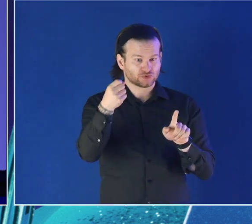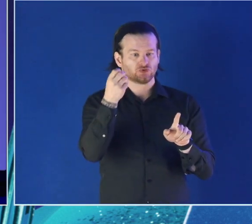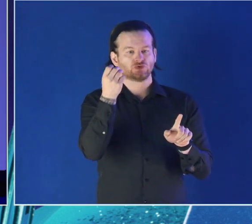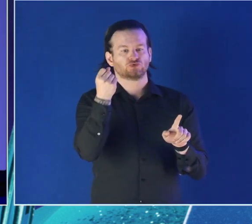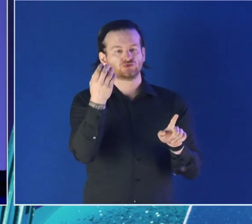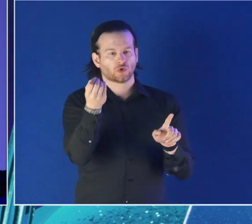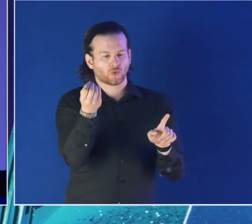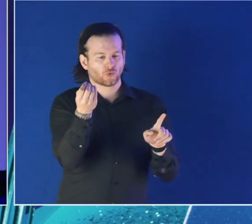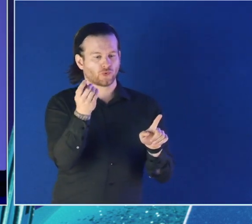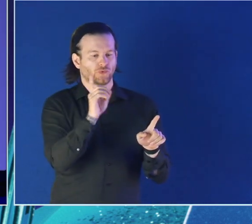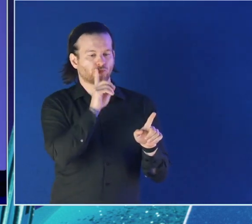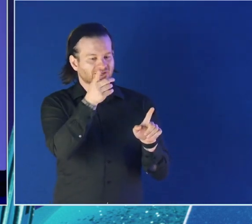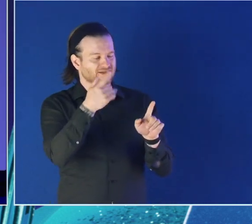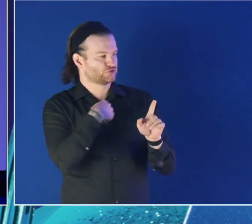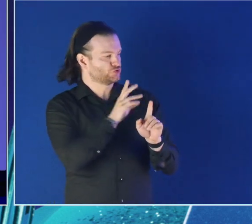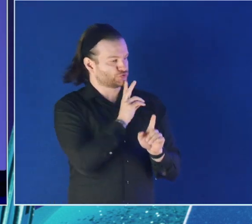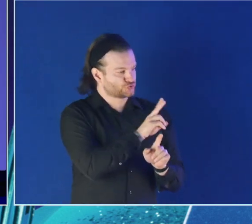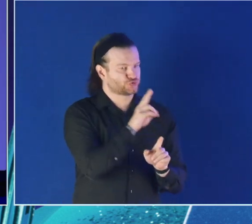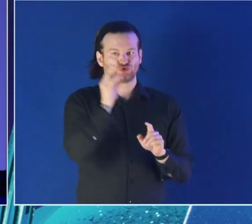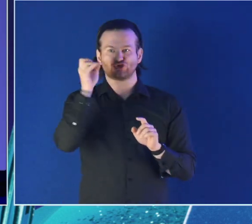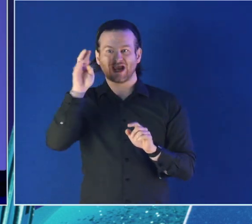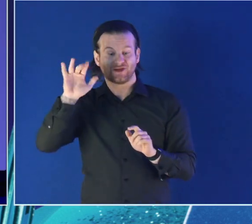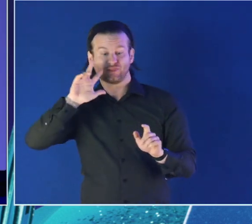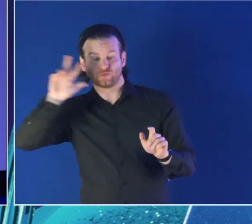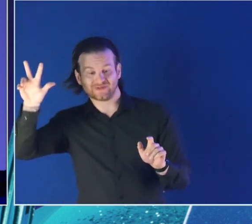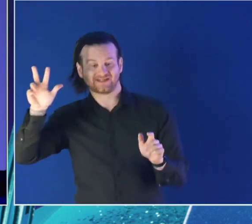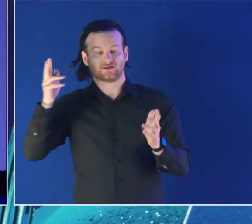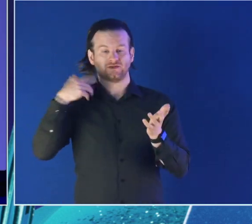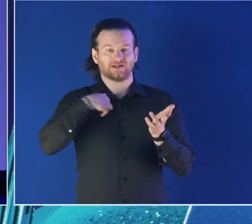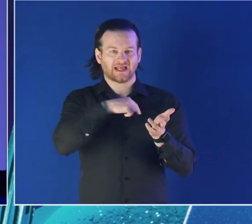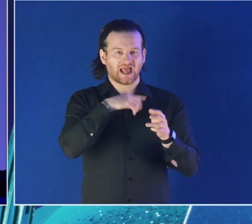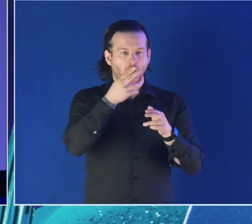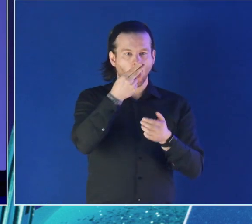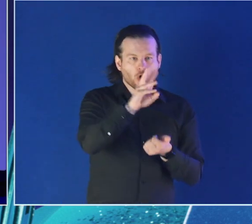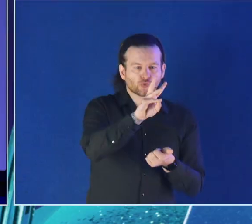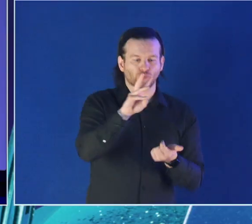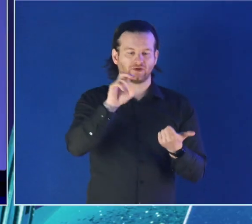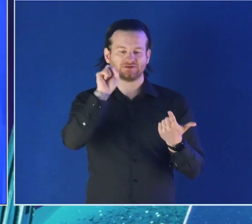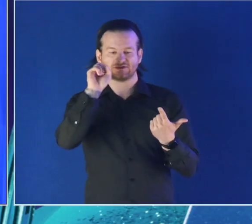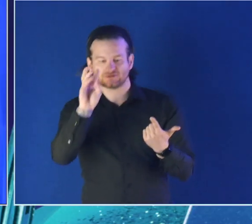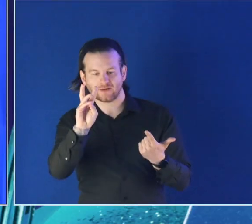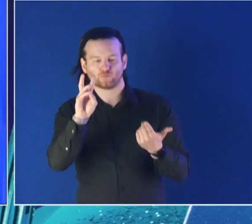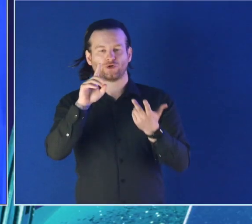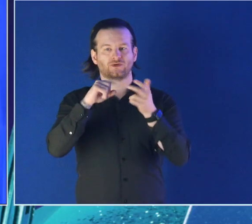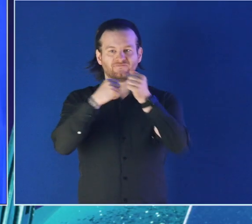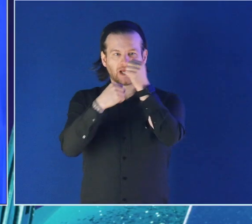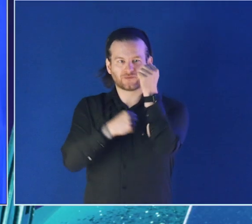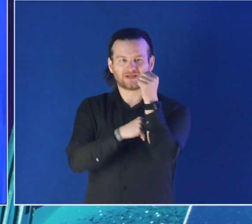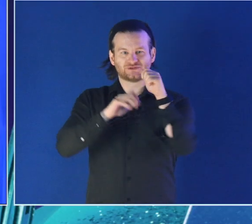We got the foundation. Now is where we get the excitement to be able to do it and bring it better. And we know that just